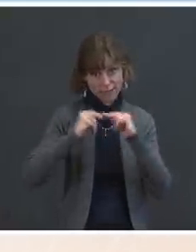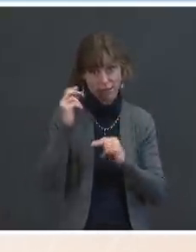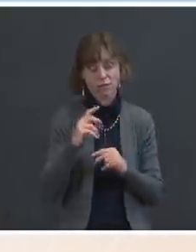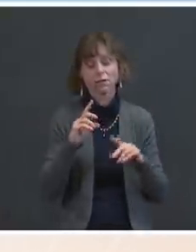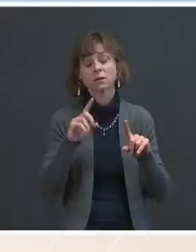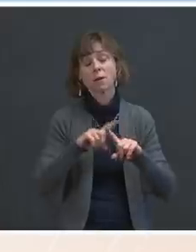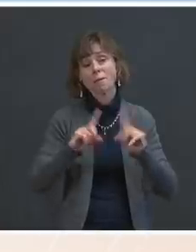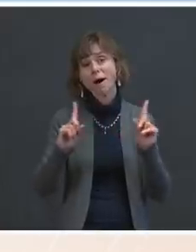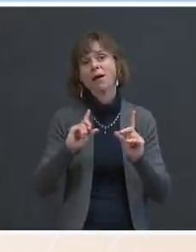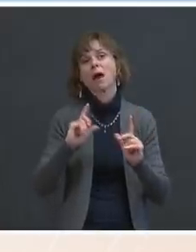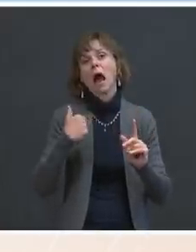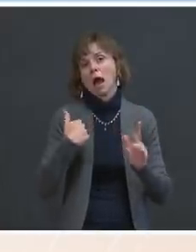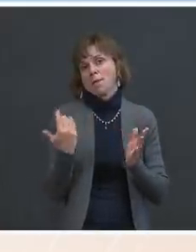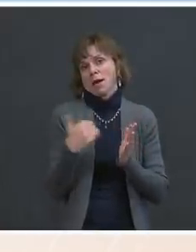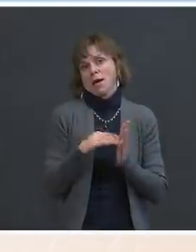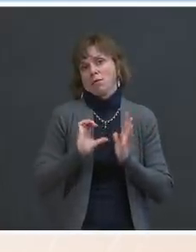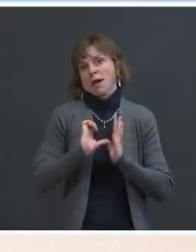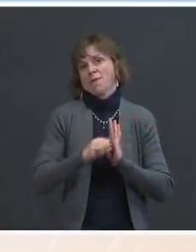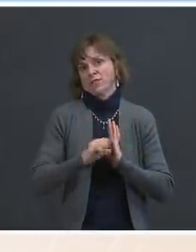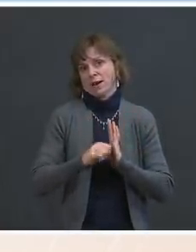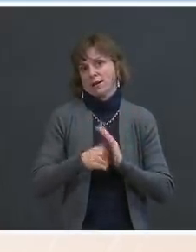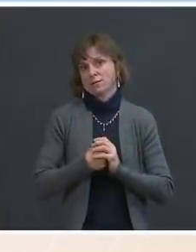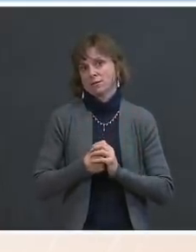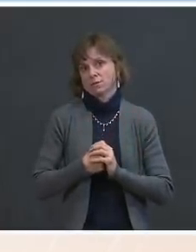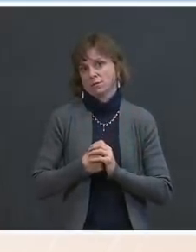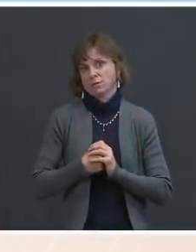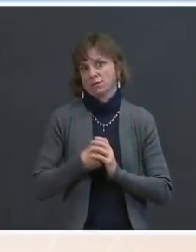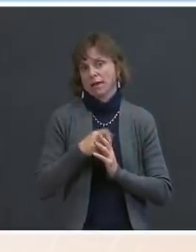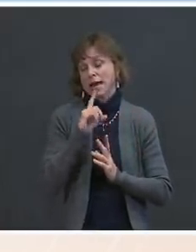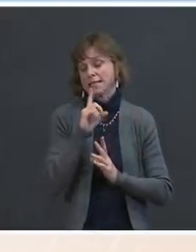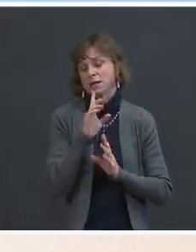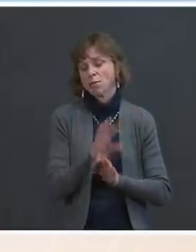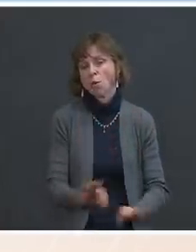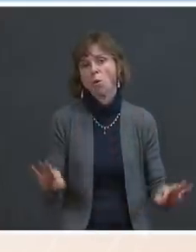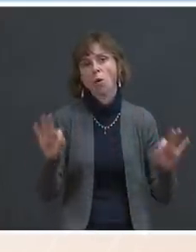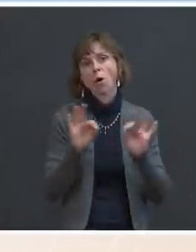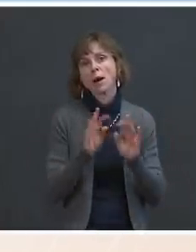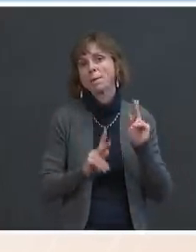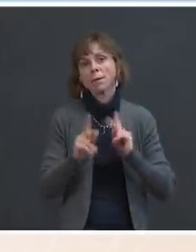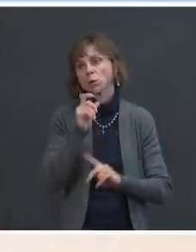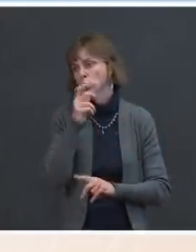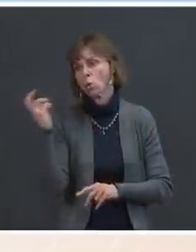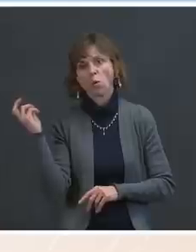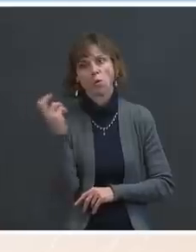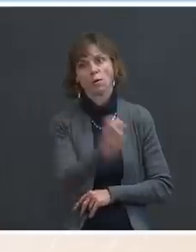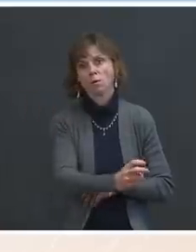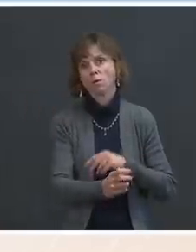that it's really important that people not make the dangerous journey in the first place;